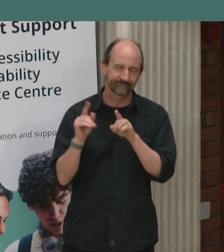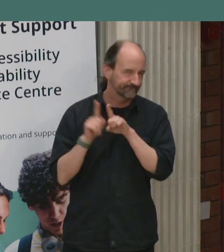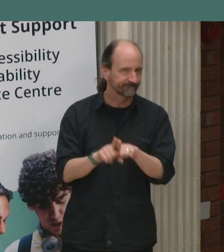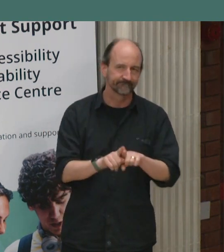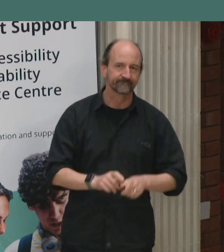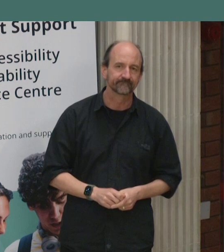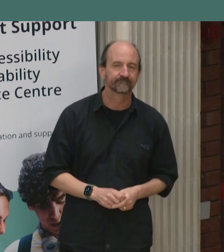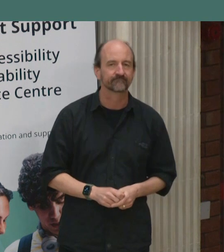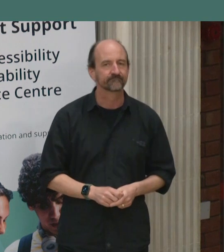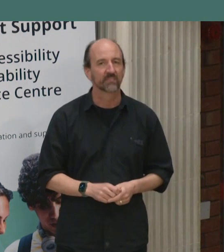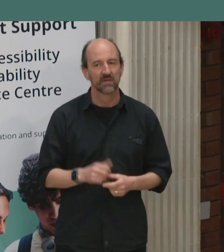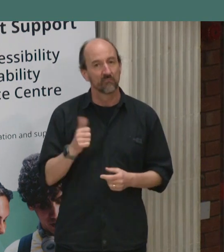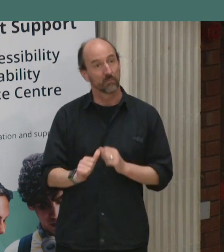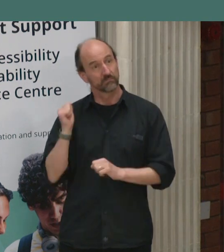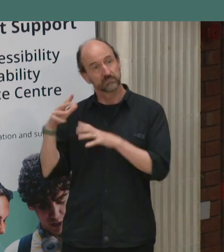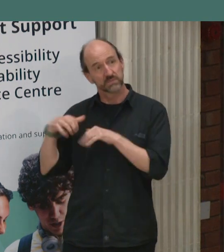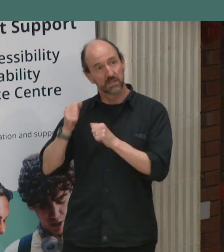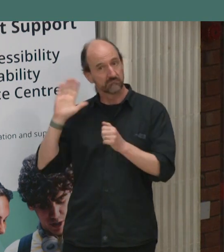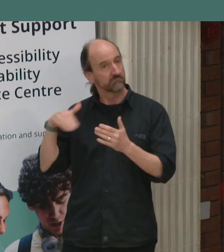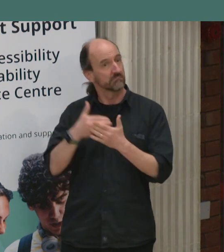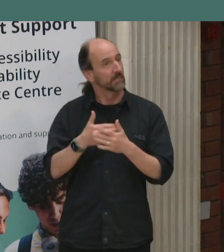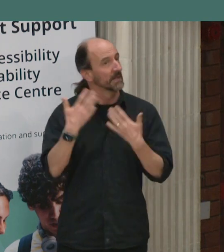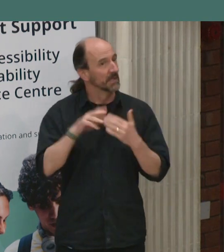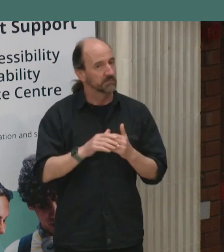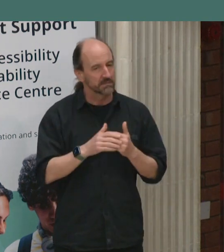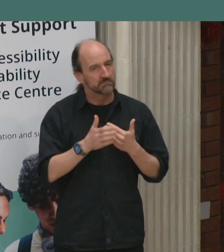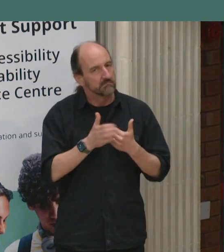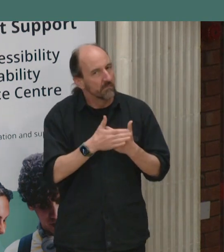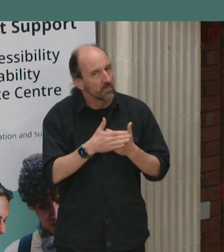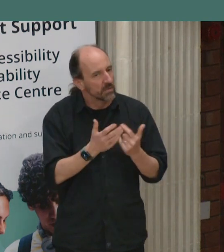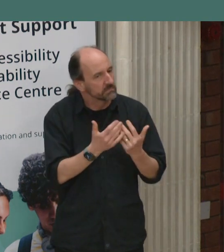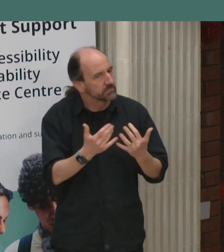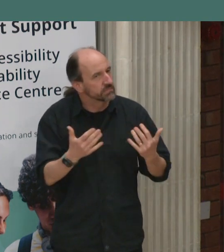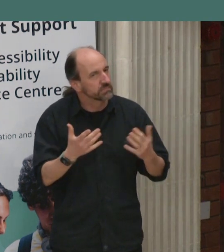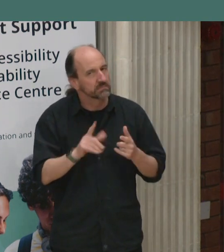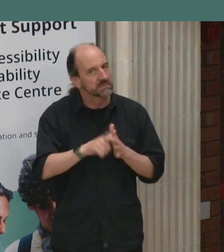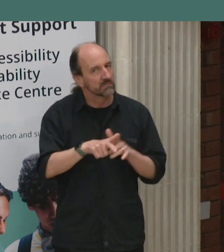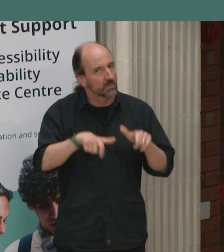we've seen a substantial increase in the number of people with disabilities who are participating